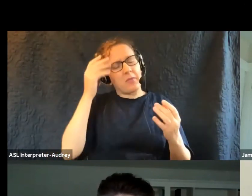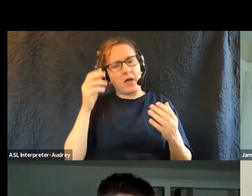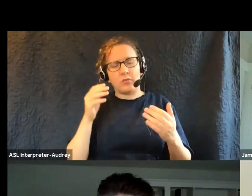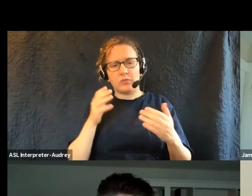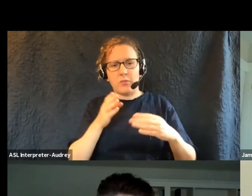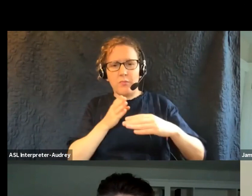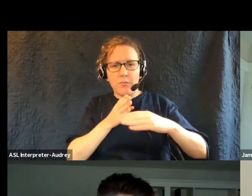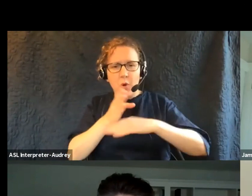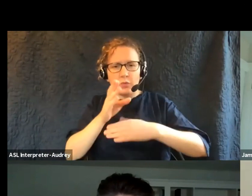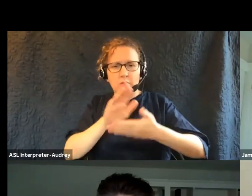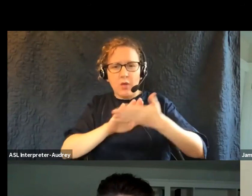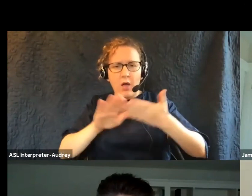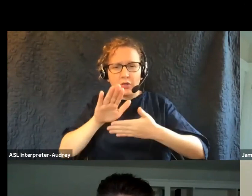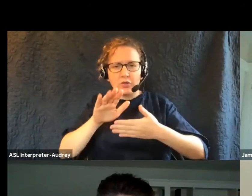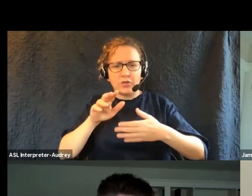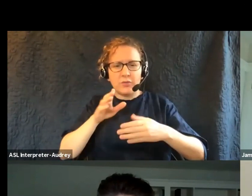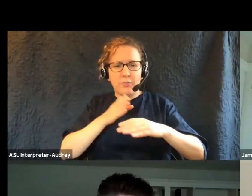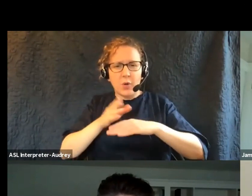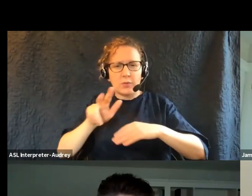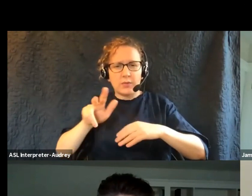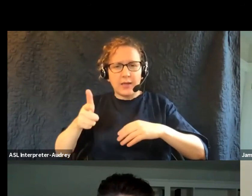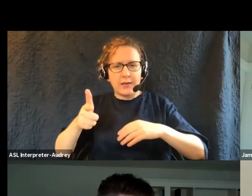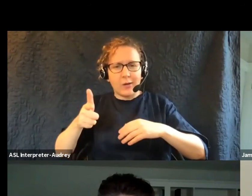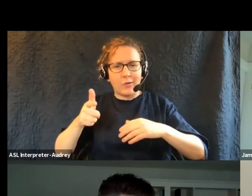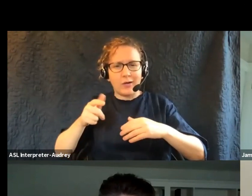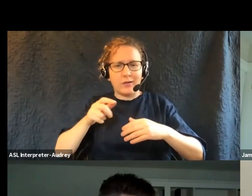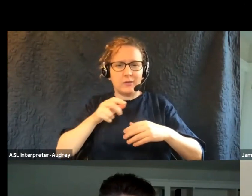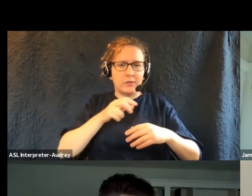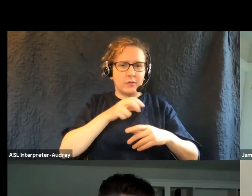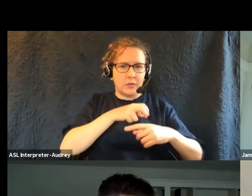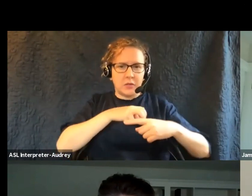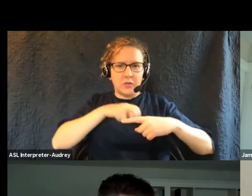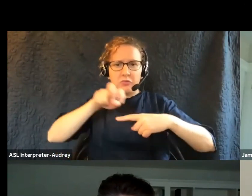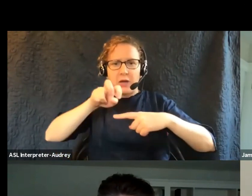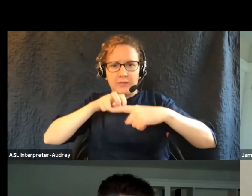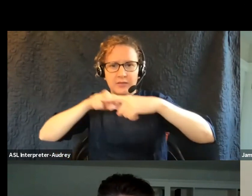on your campus, and hopefully getting, and hopefully it will get you to start thinking